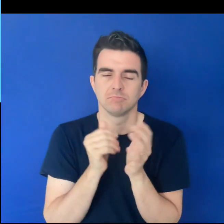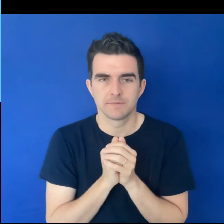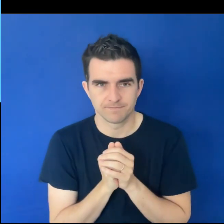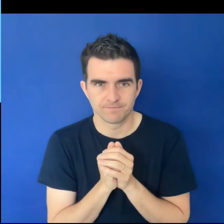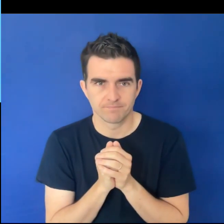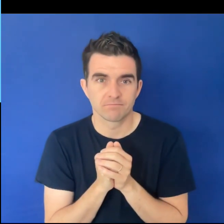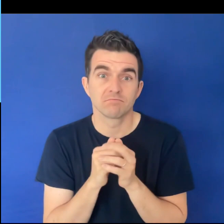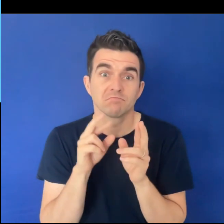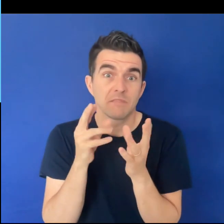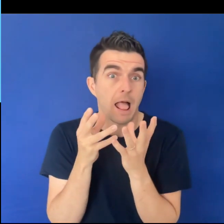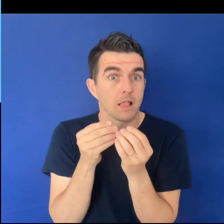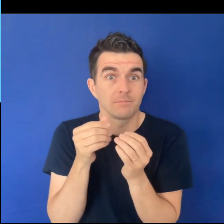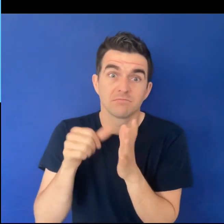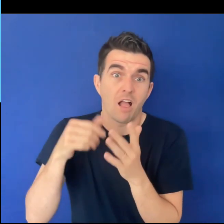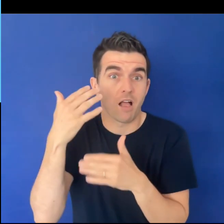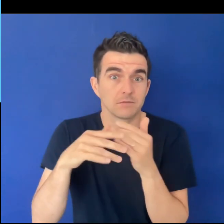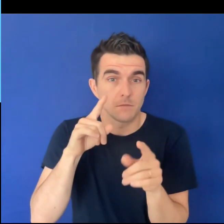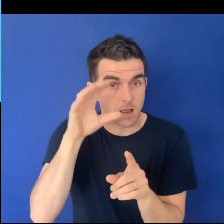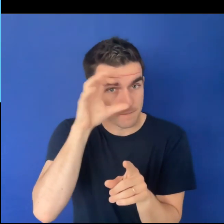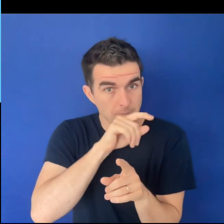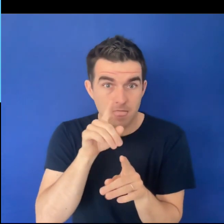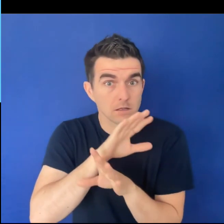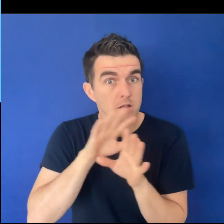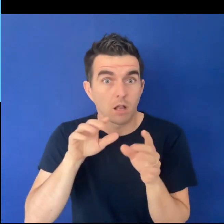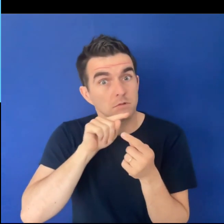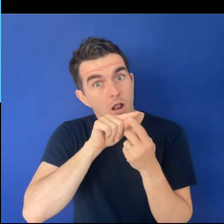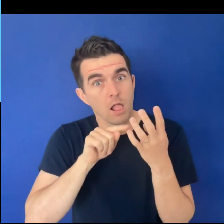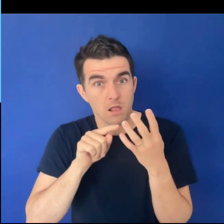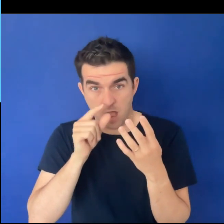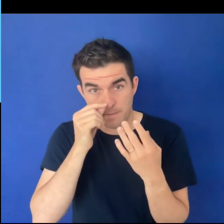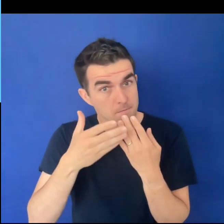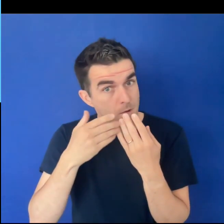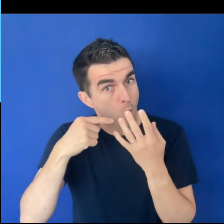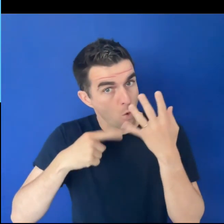I hope those tips help you get started. Keep in mind this is not an exhaustive list,